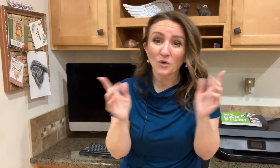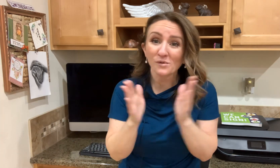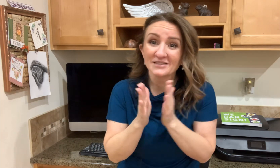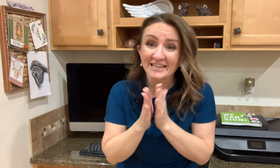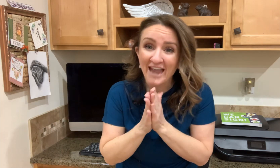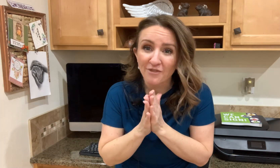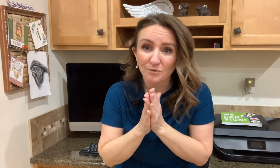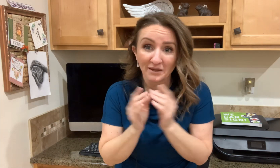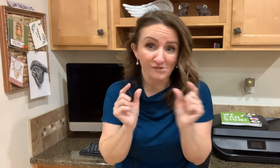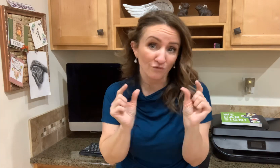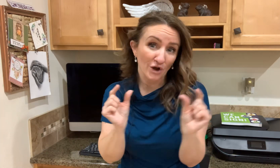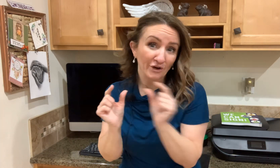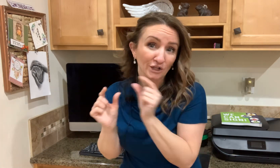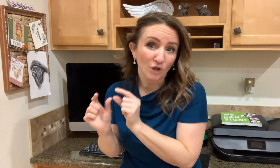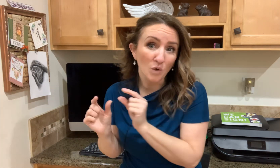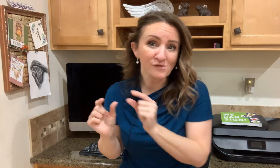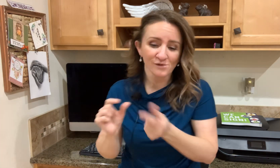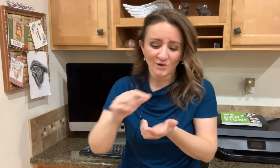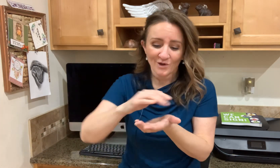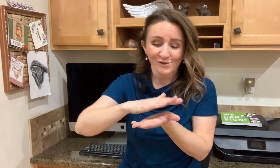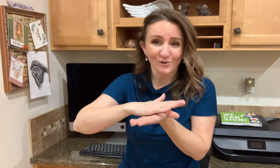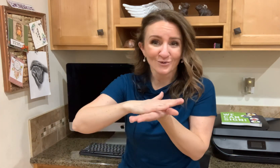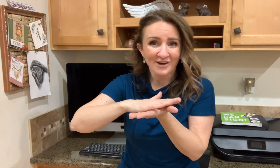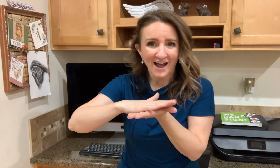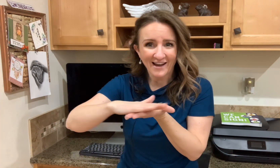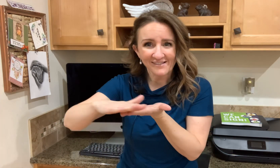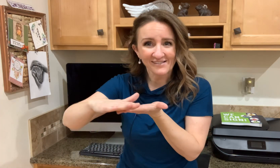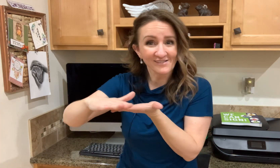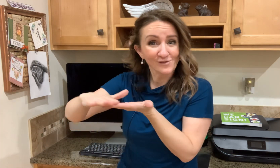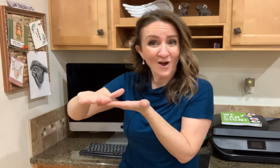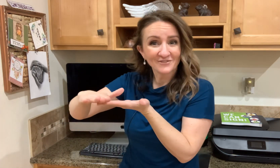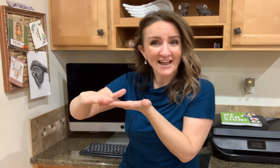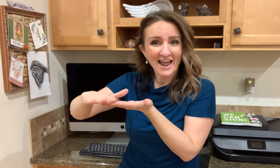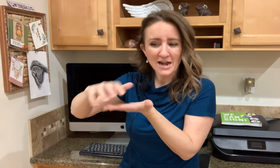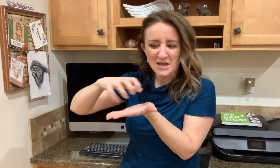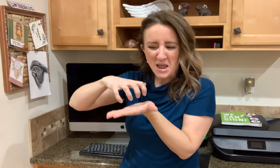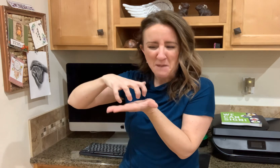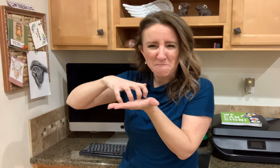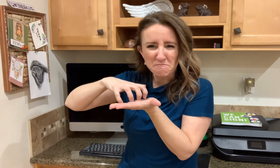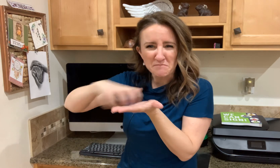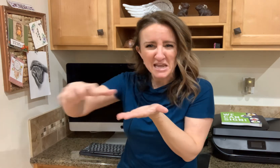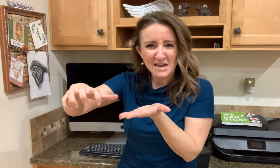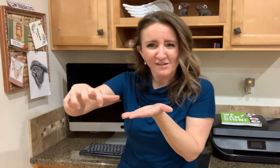these together because they're very close. So nice is a soft hand, mean is